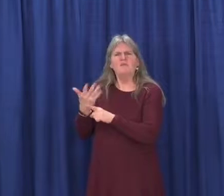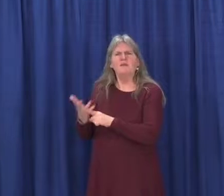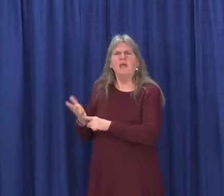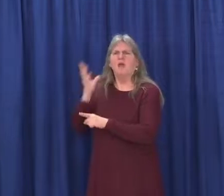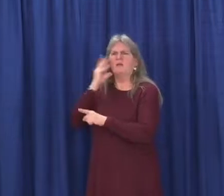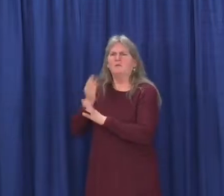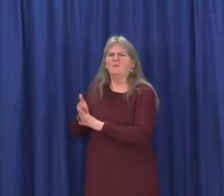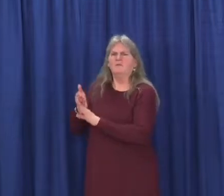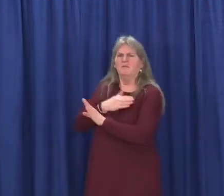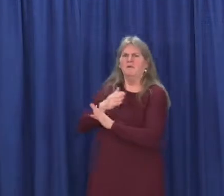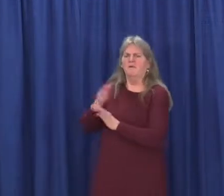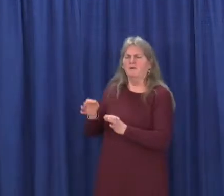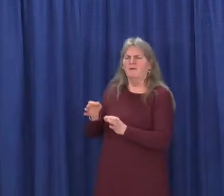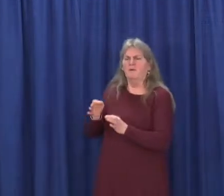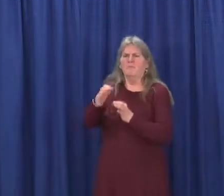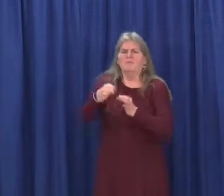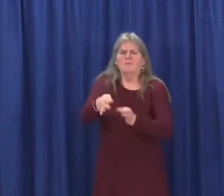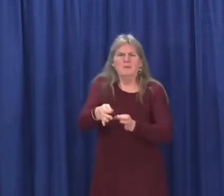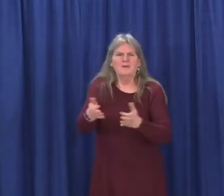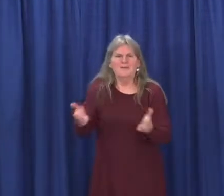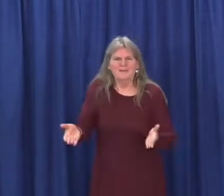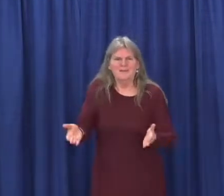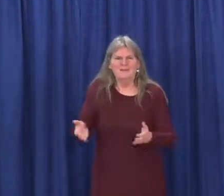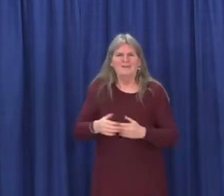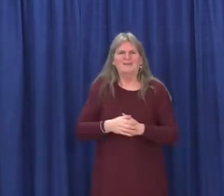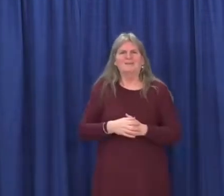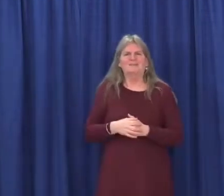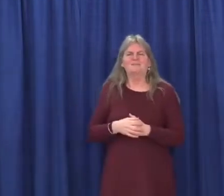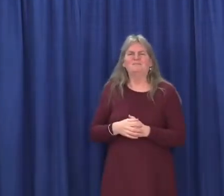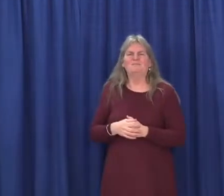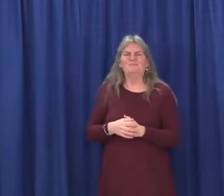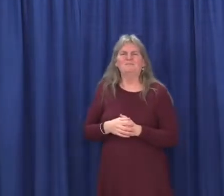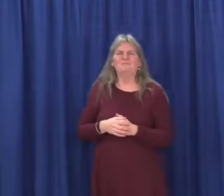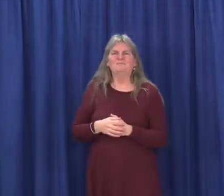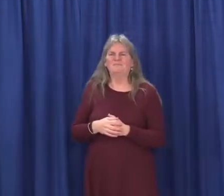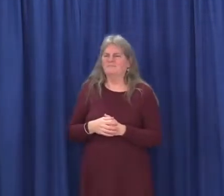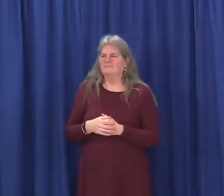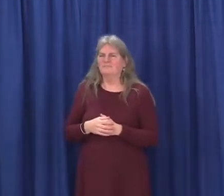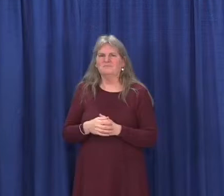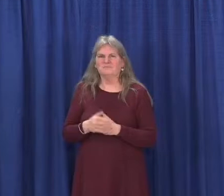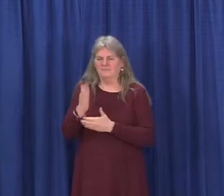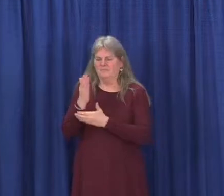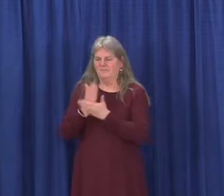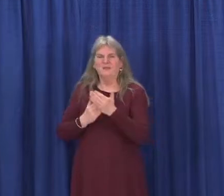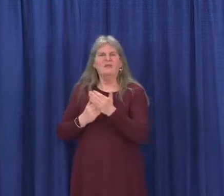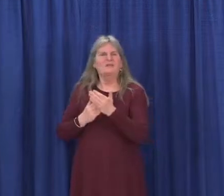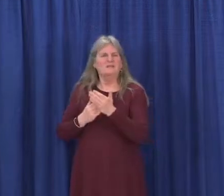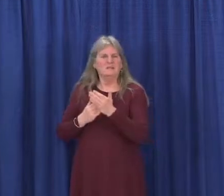Some are doing it to-- due to other pressures